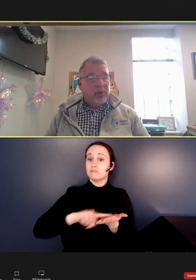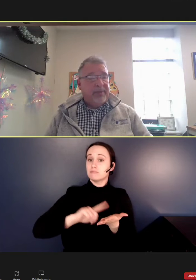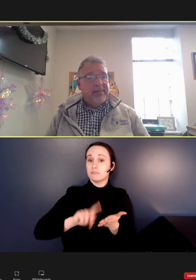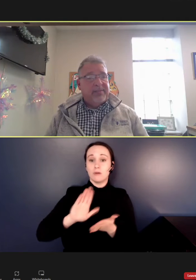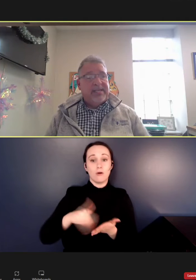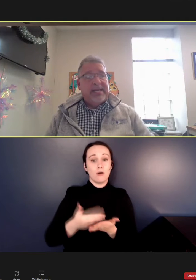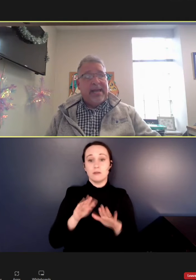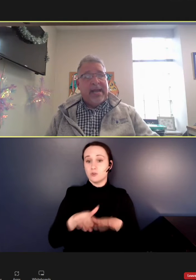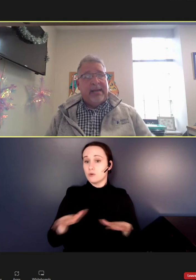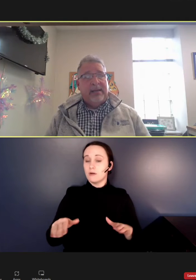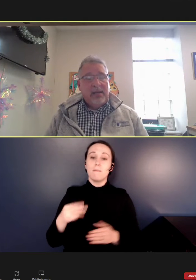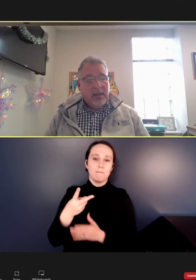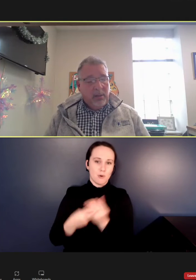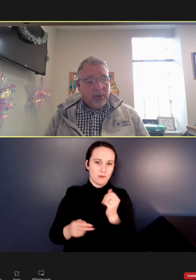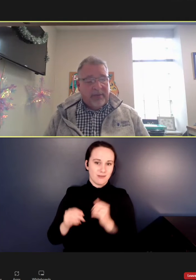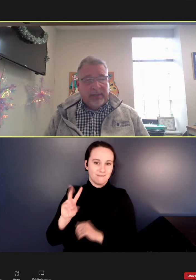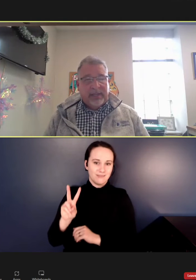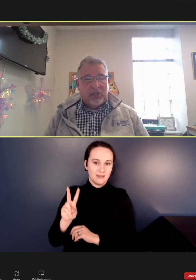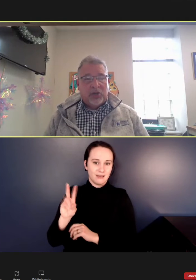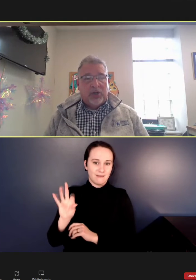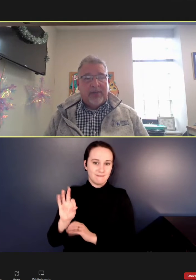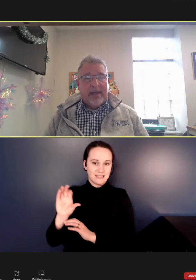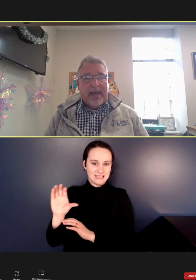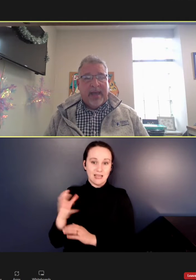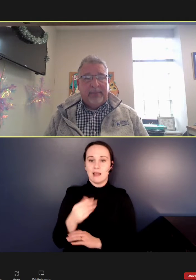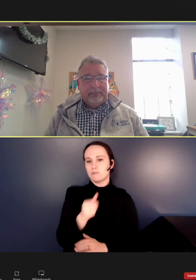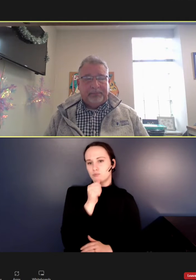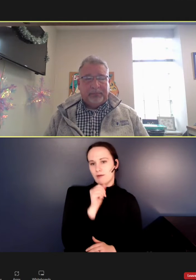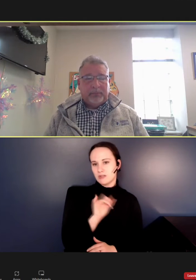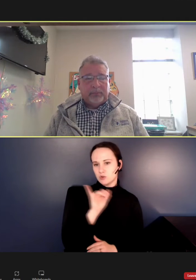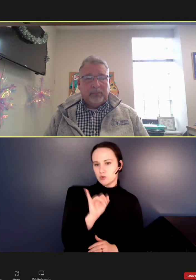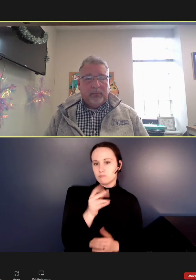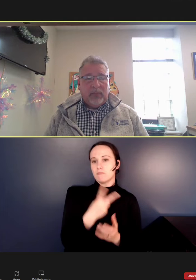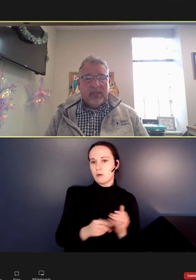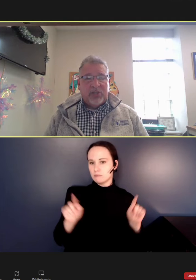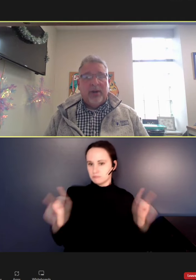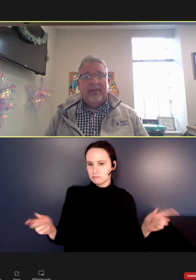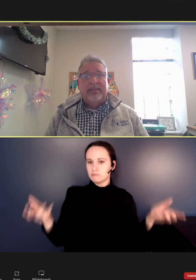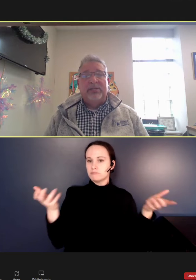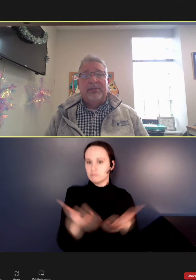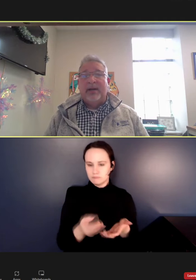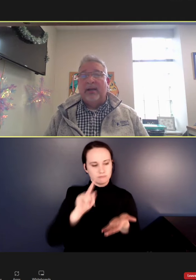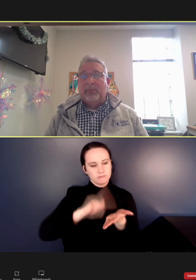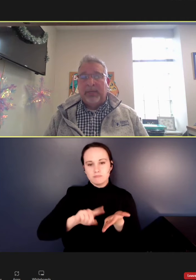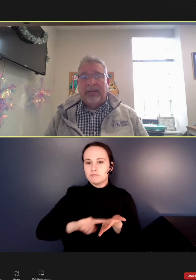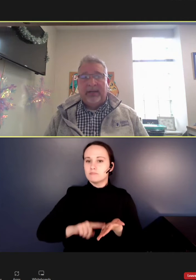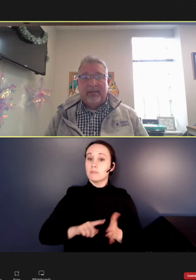both VFC and privately insured, that had started the series, but had not completed it,